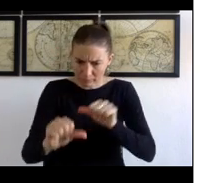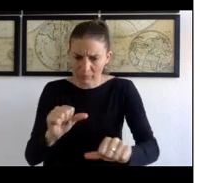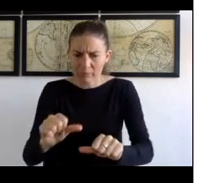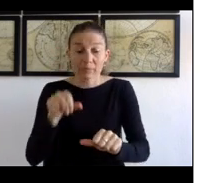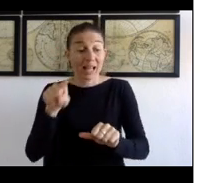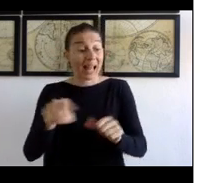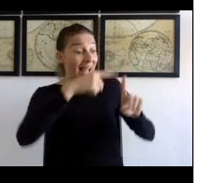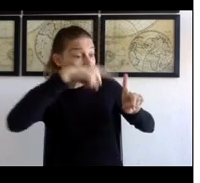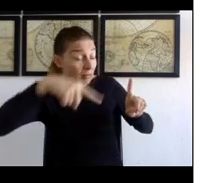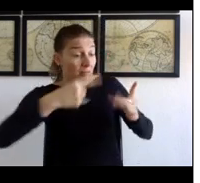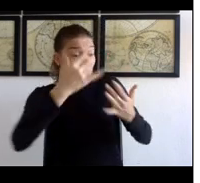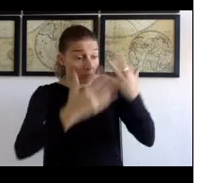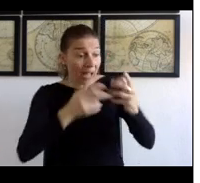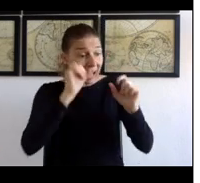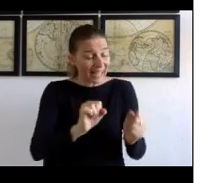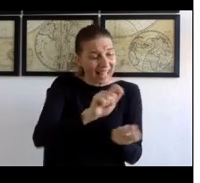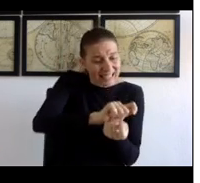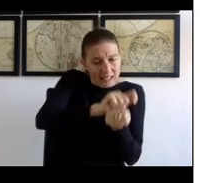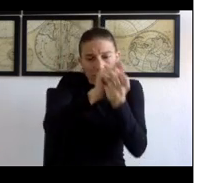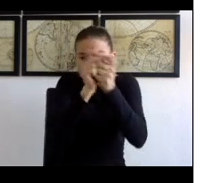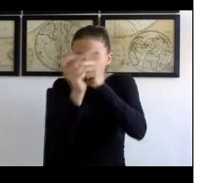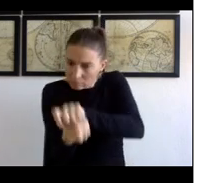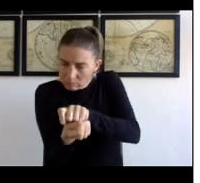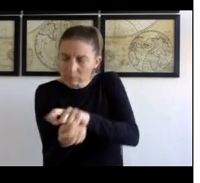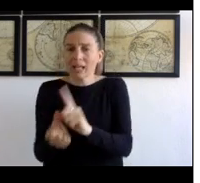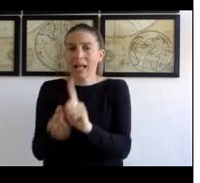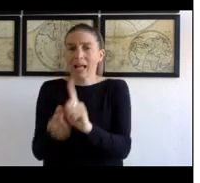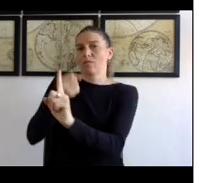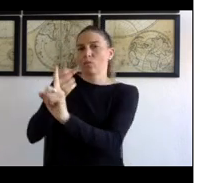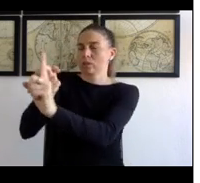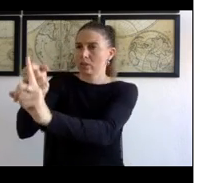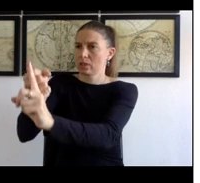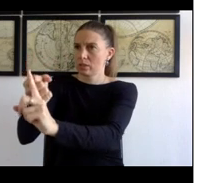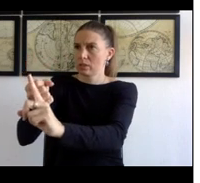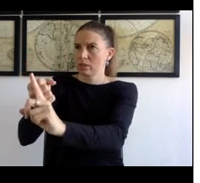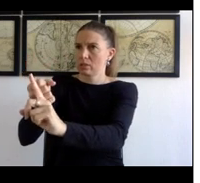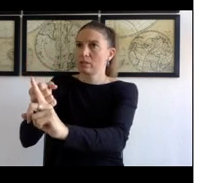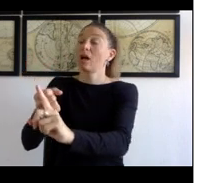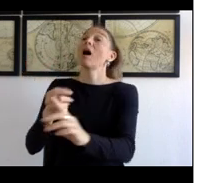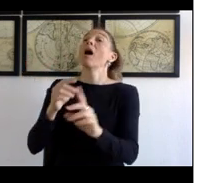integrate it into advocacy request to create data driven advocacy.